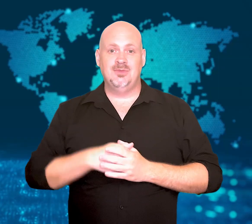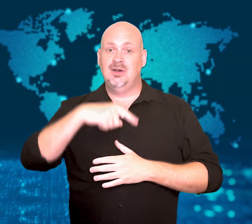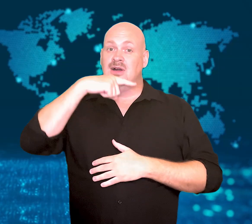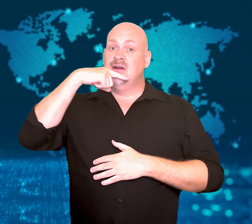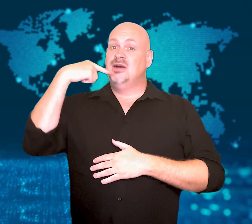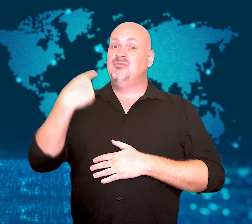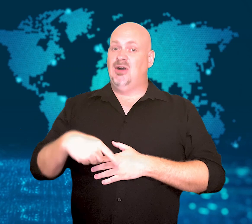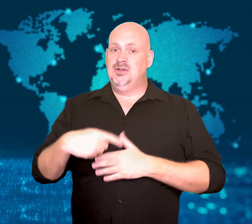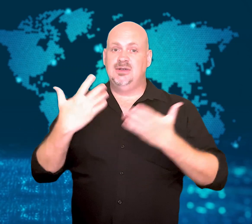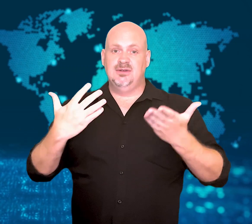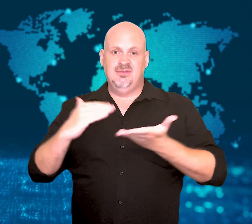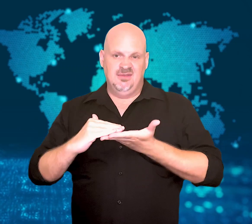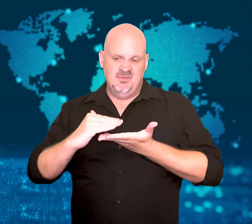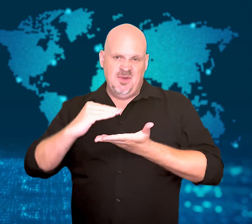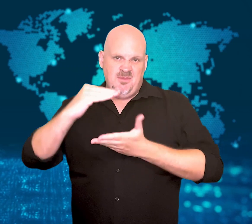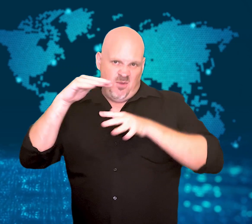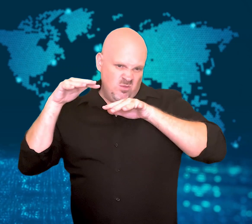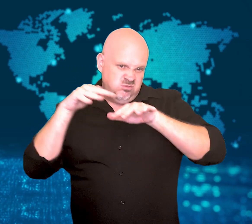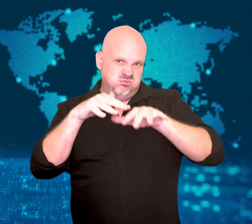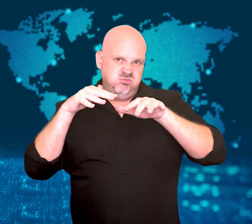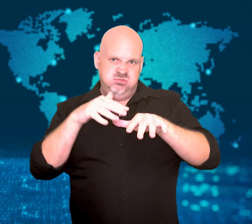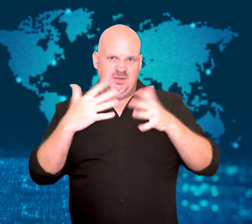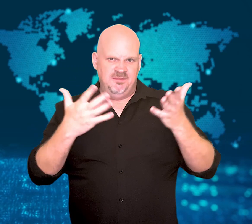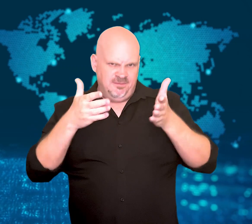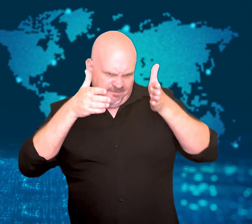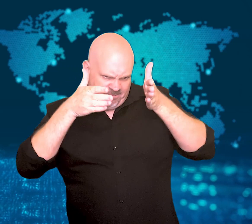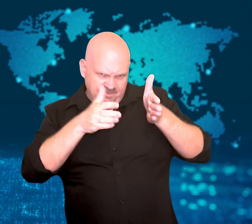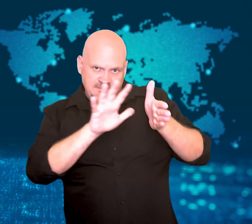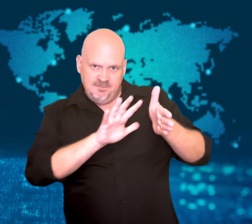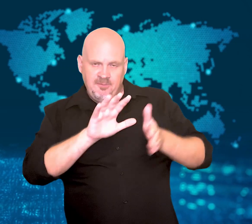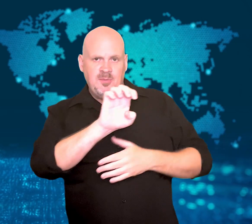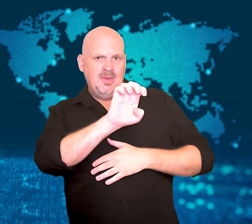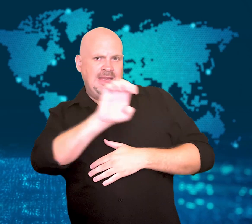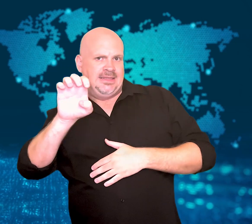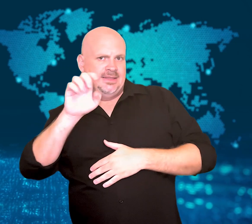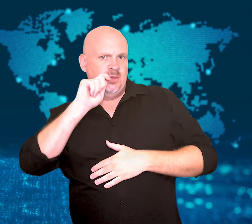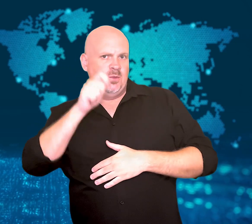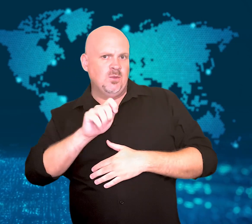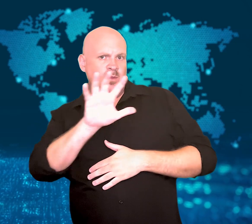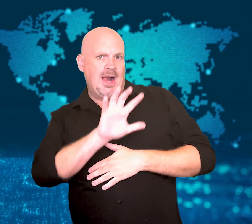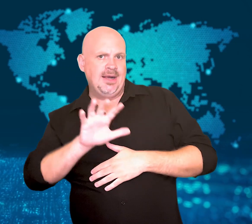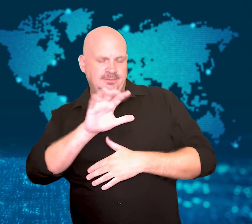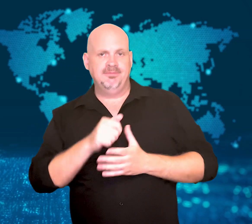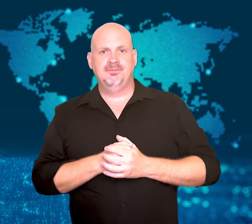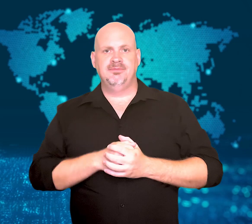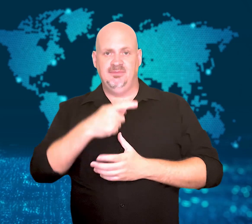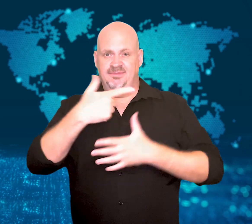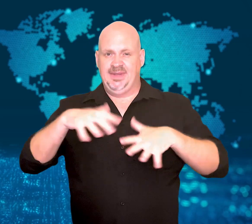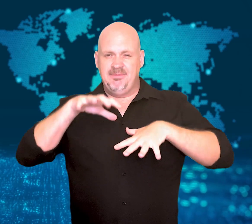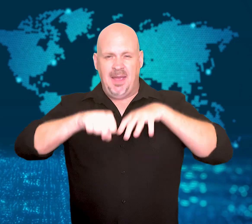[GAVIN]:Russia is now focusing its attacks on Eastern Ukraine.